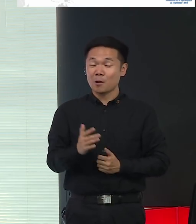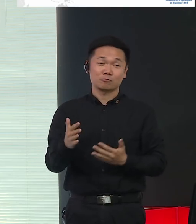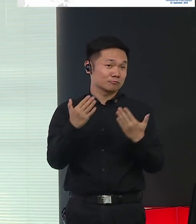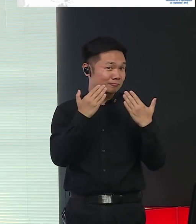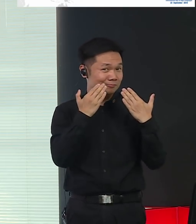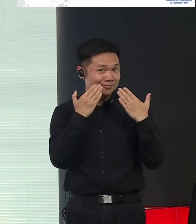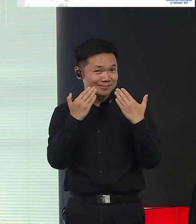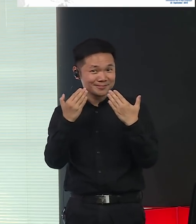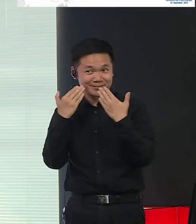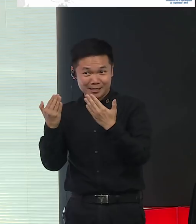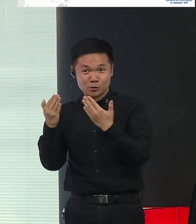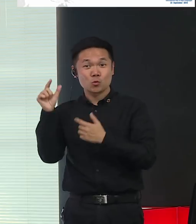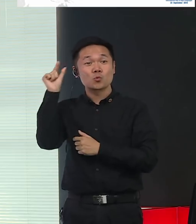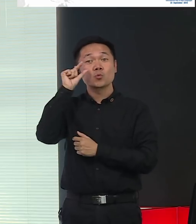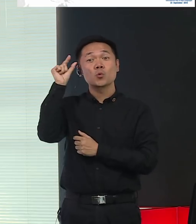of Asia and I would like to thank the